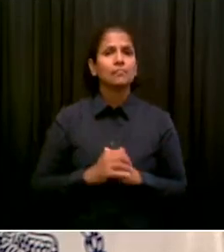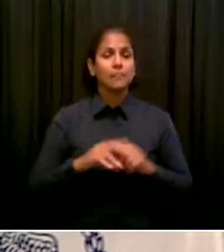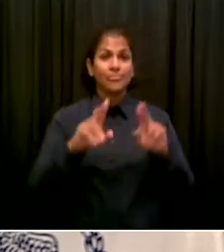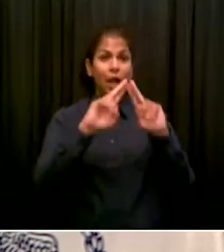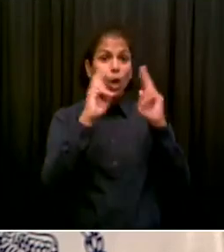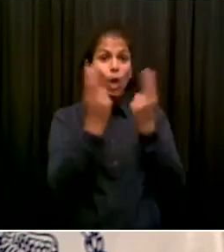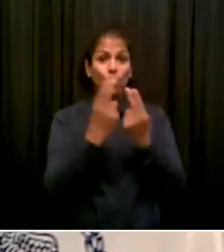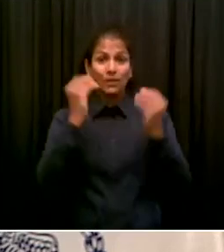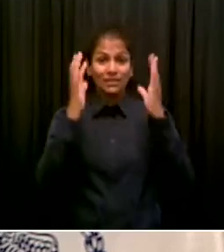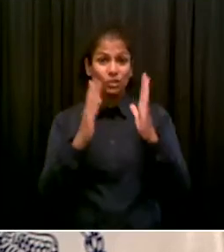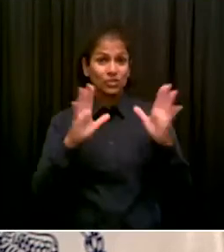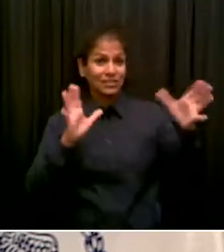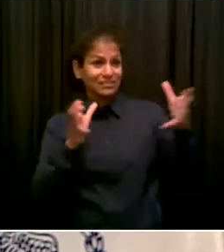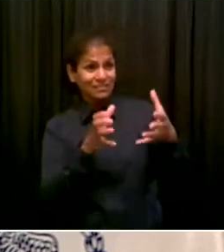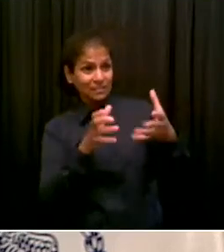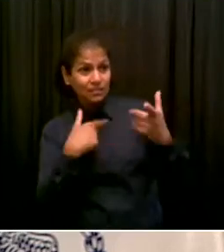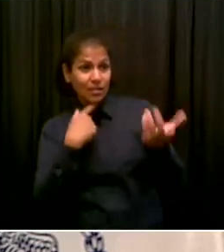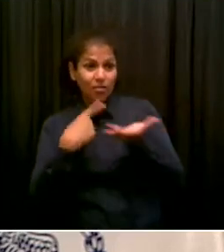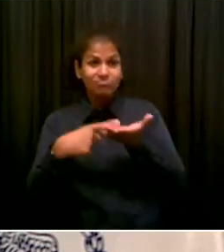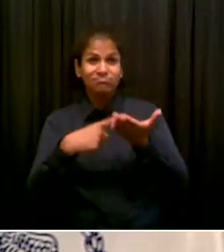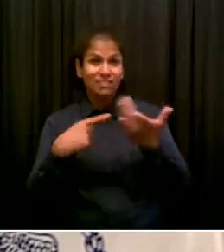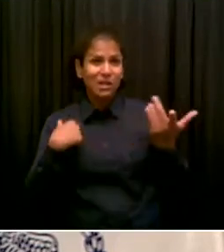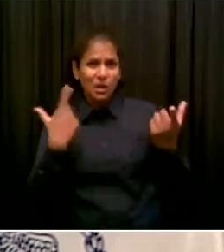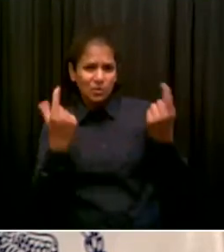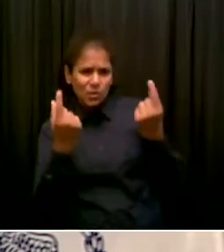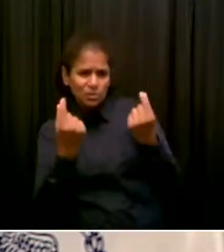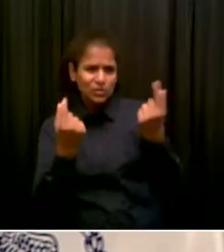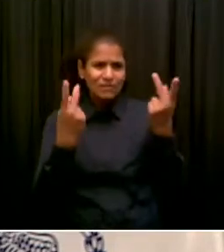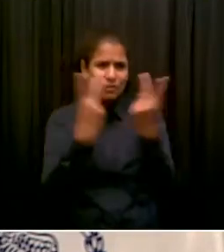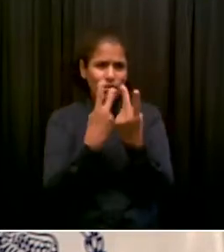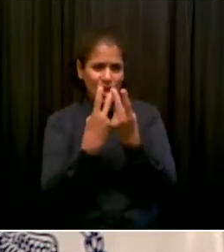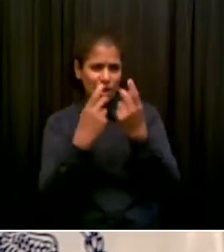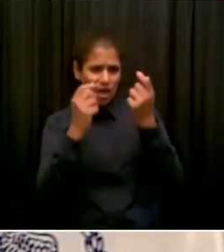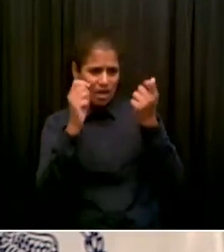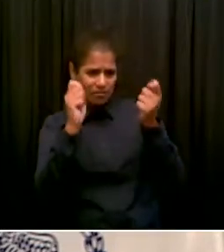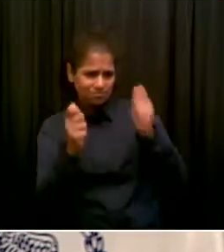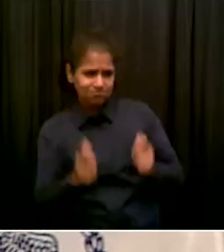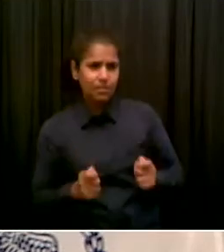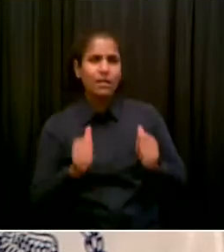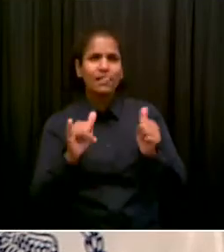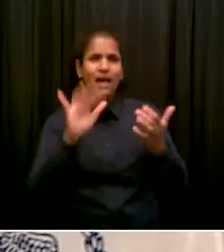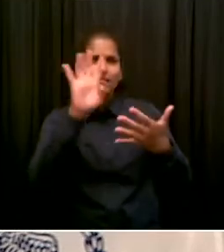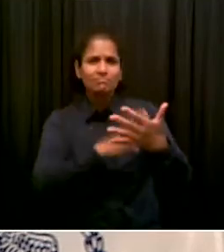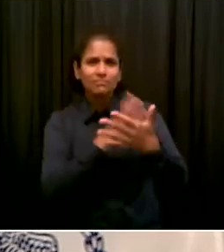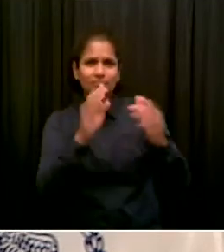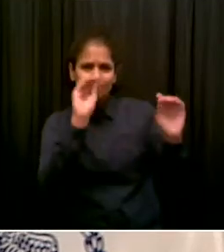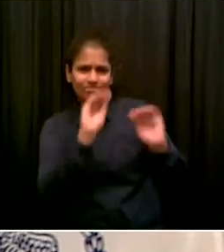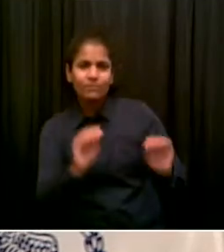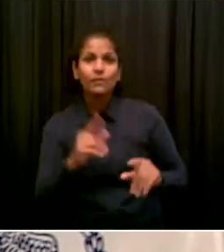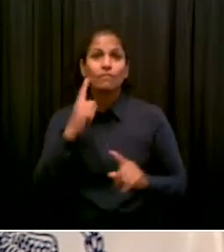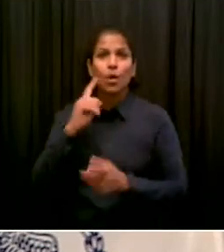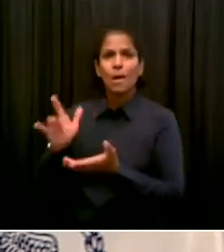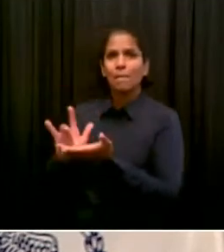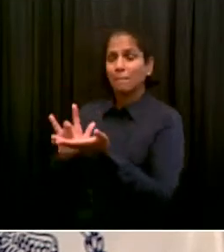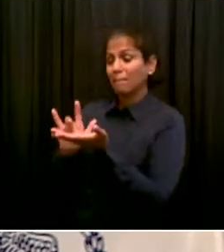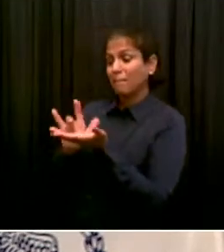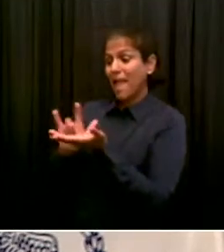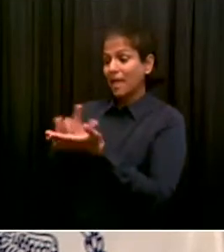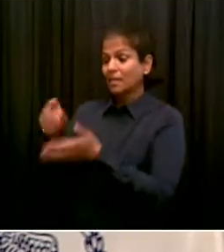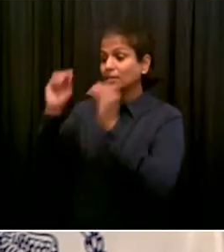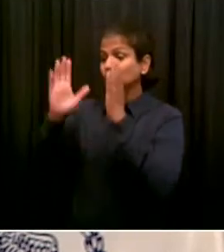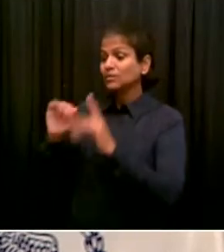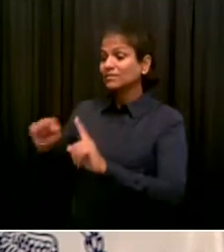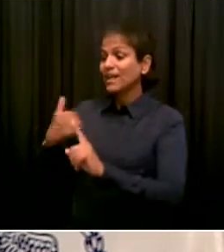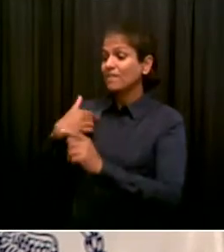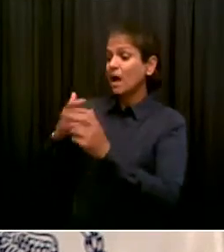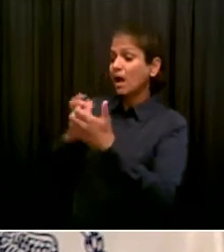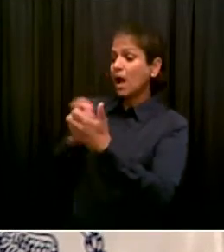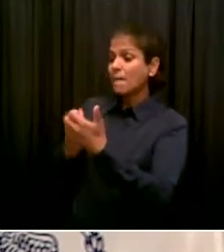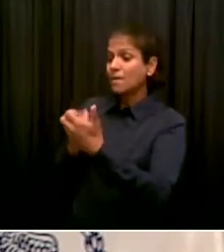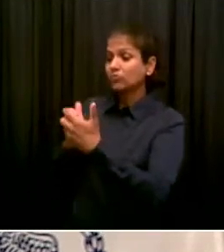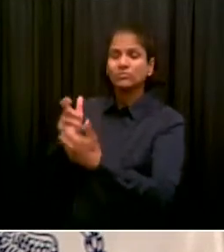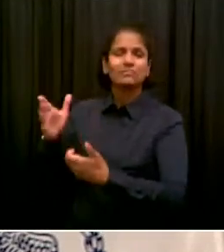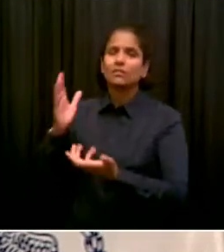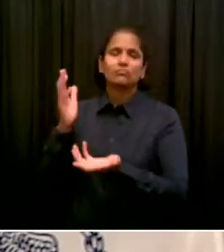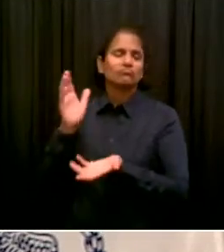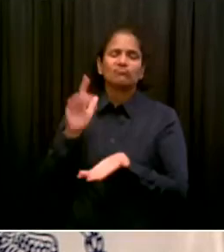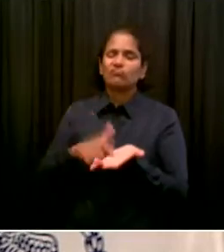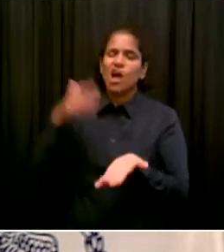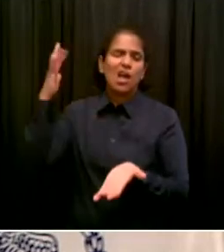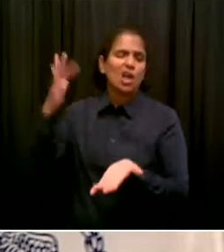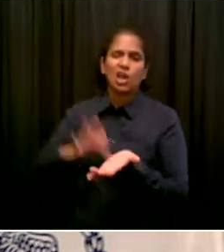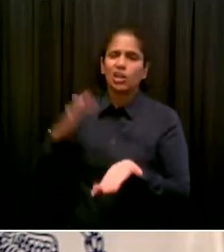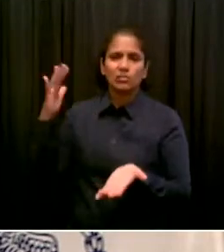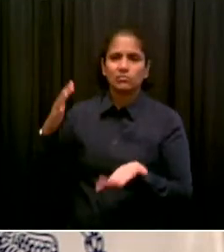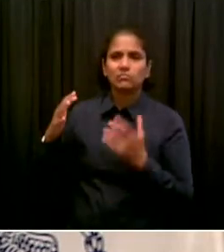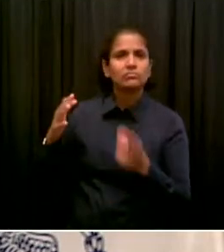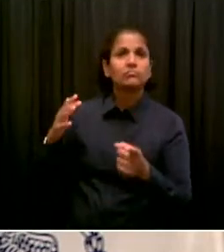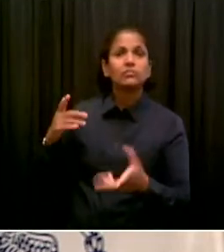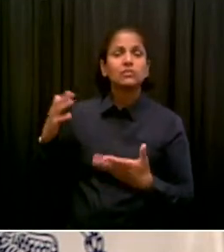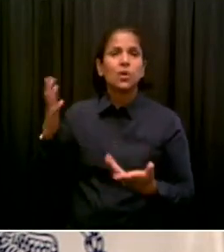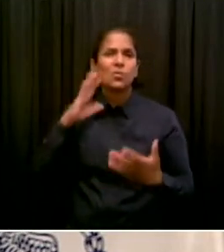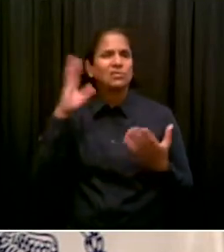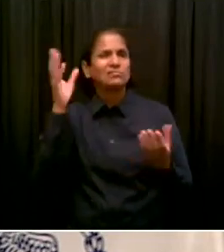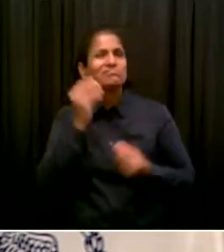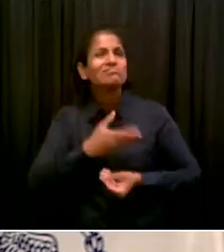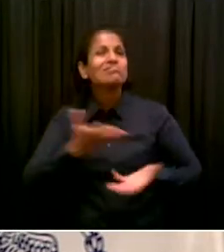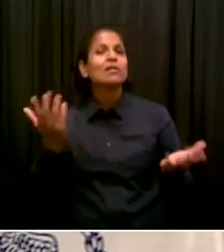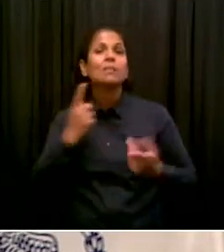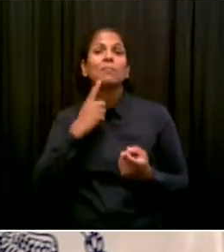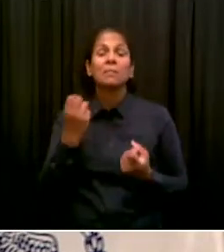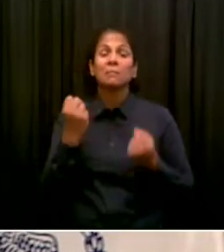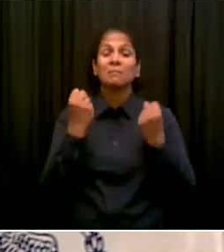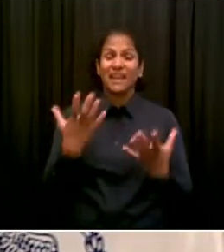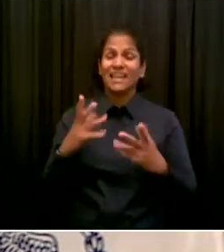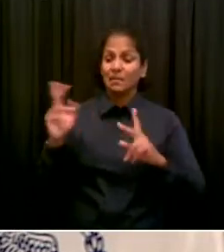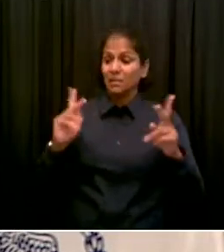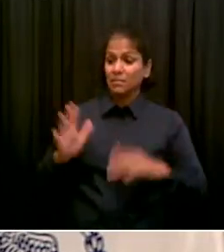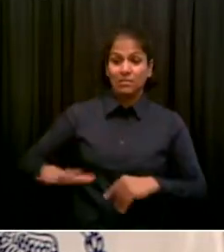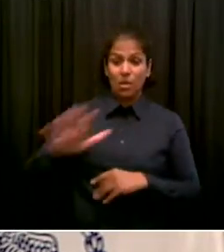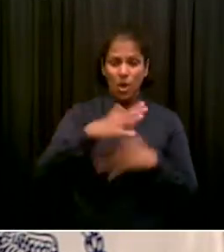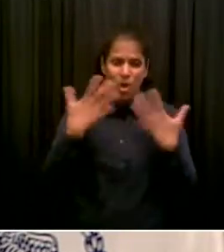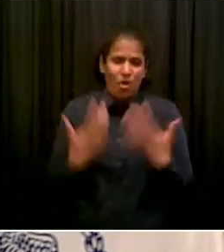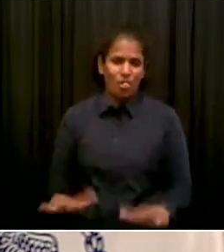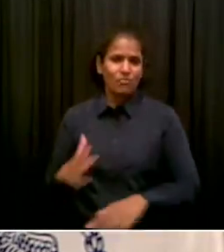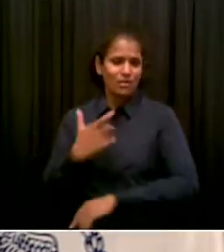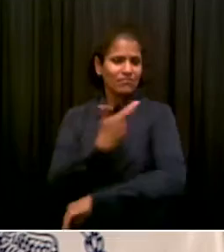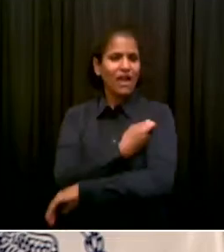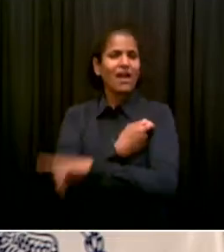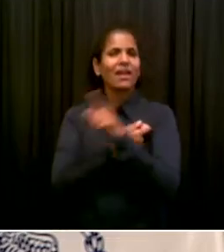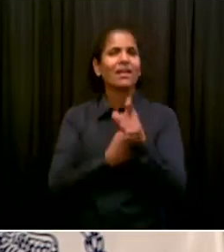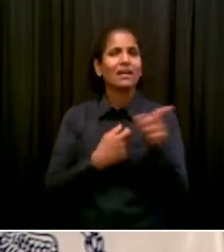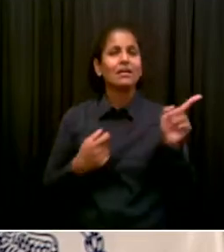NAD THE DYNAMICS WERE RARE.